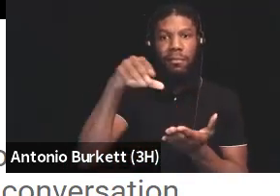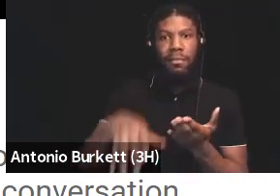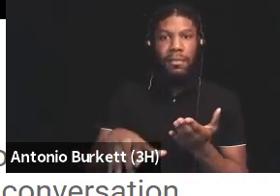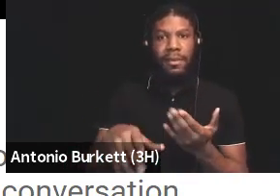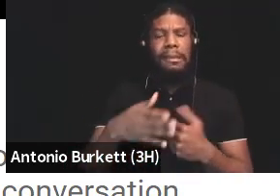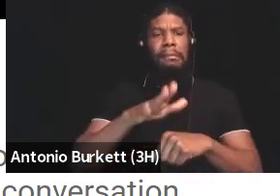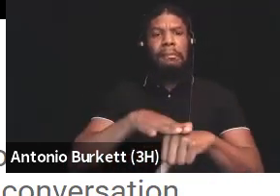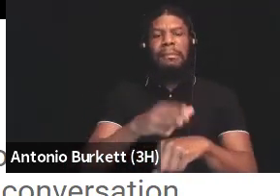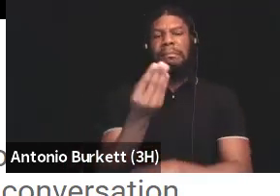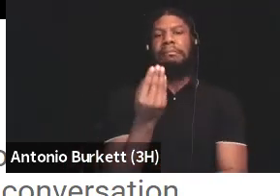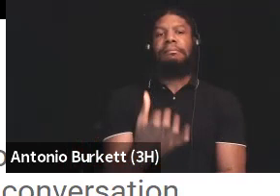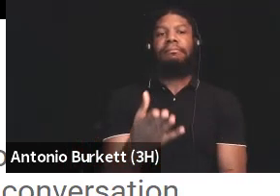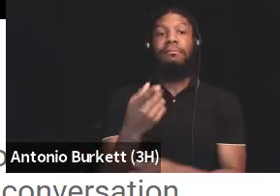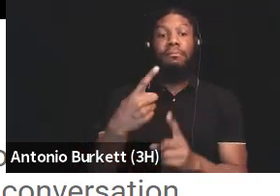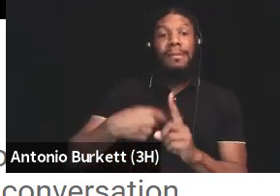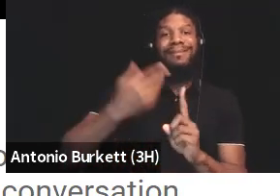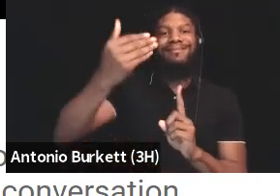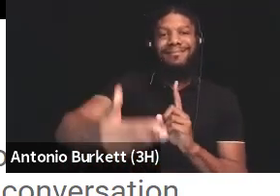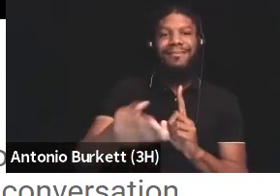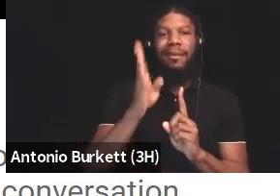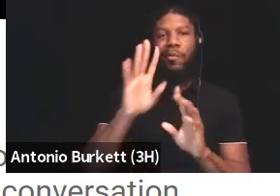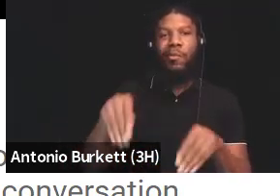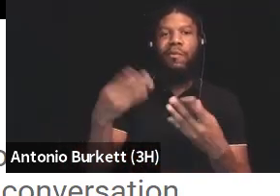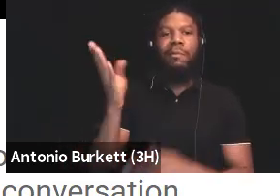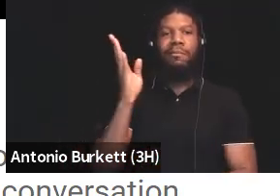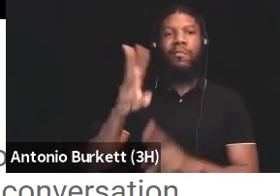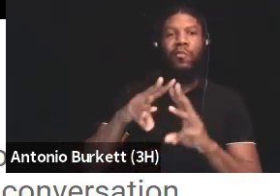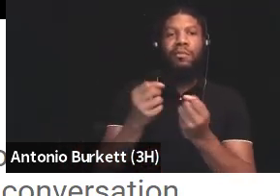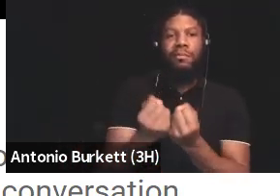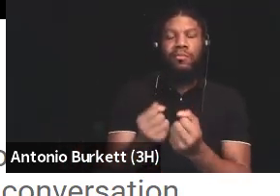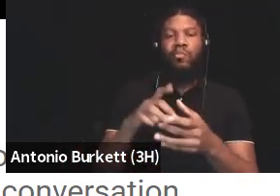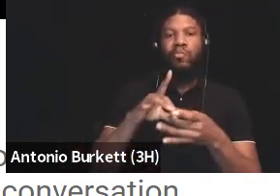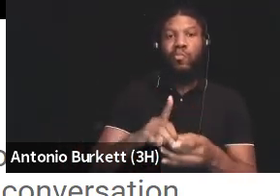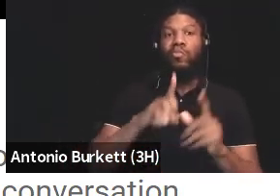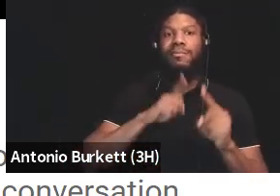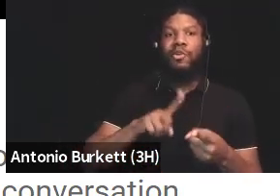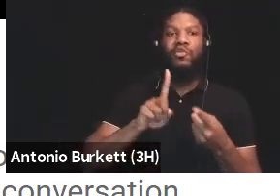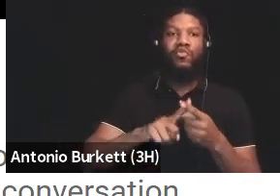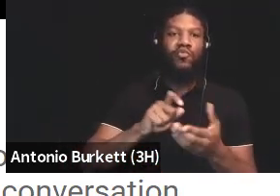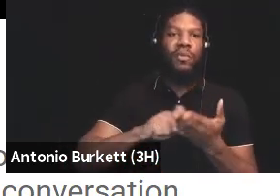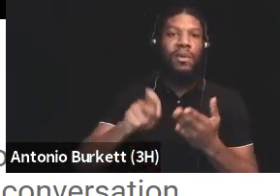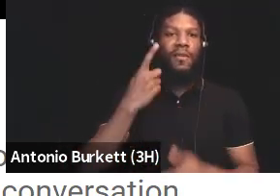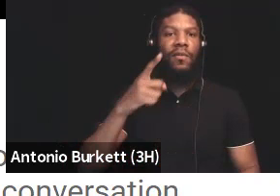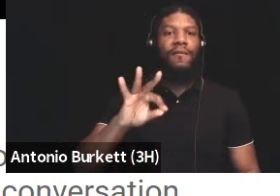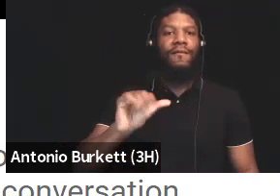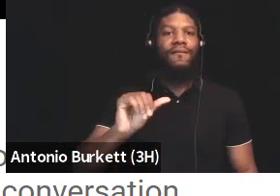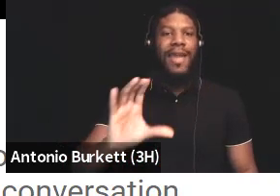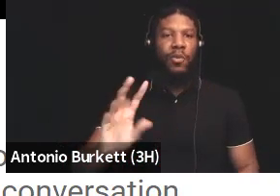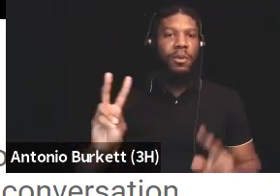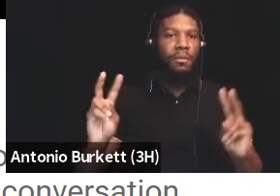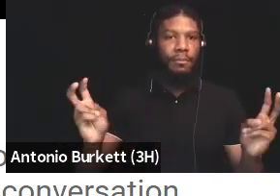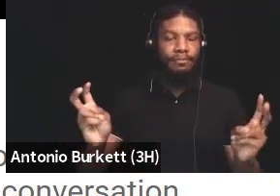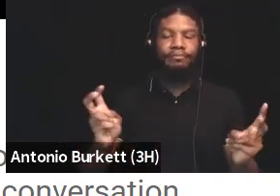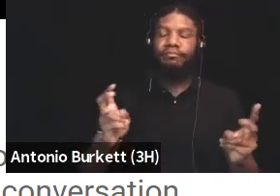workshop next month on responding to writing for faculty, and I start off the presentation with,